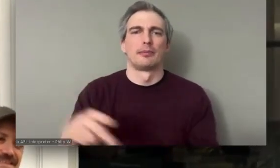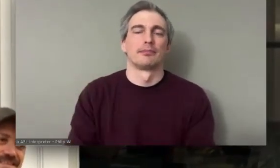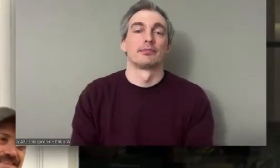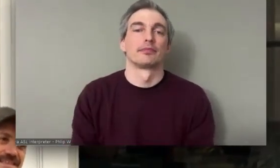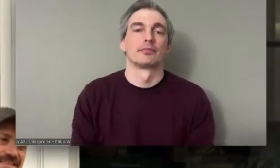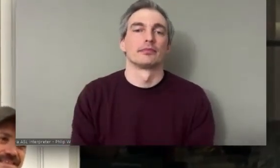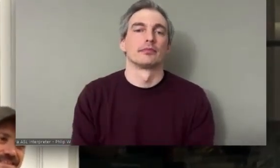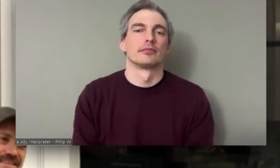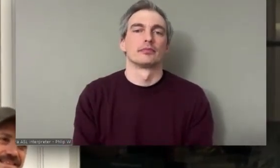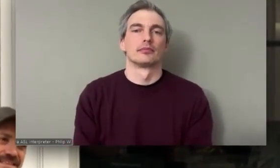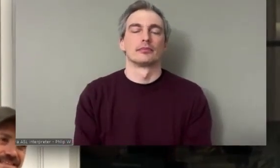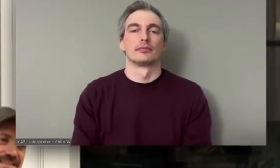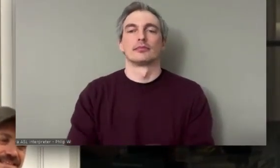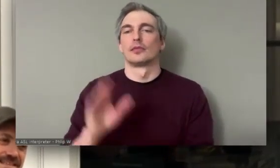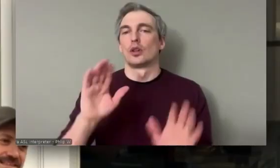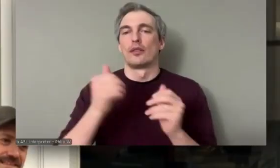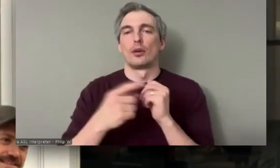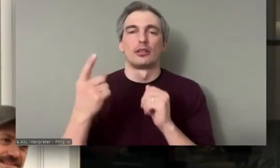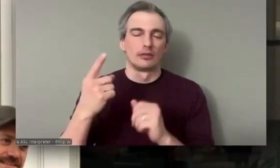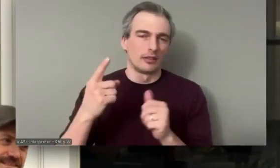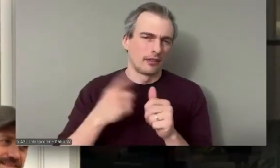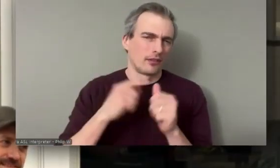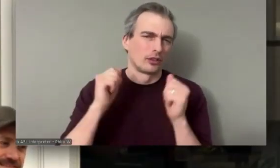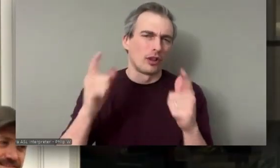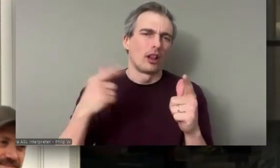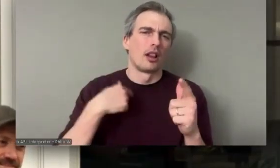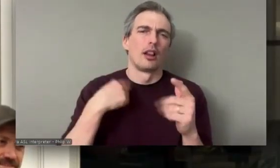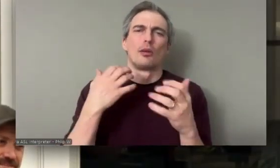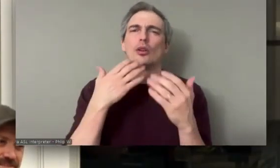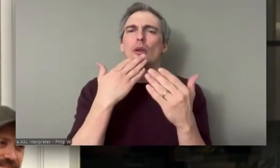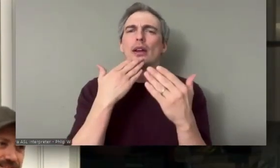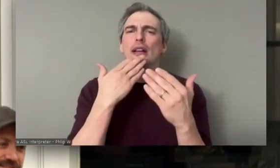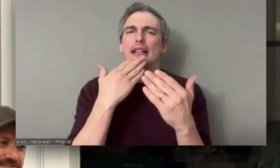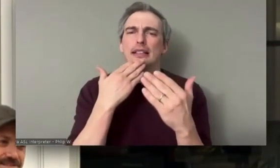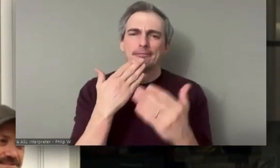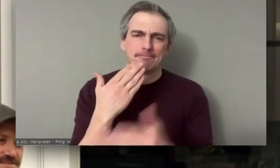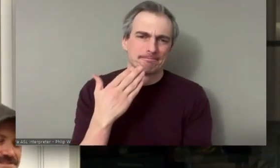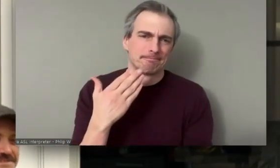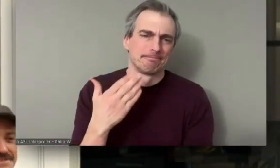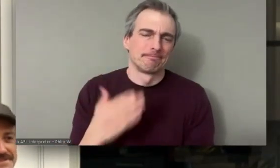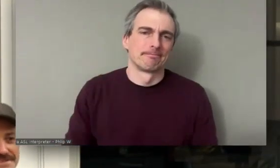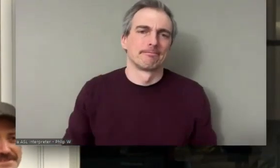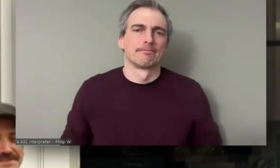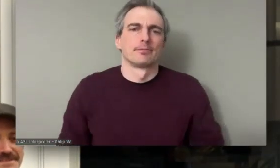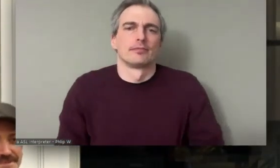Hello, every. First of all, I want to thank the accessibility group in New York